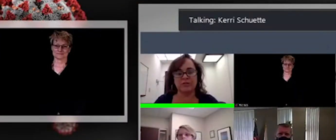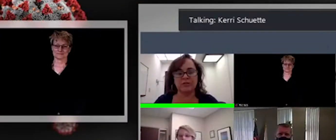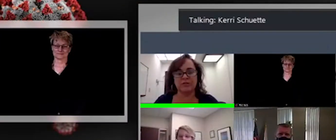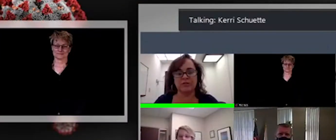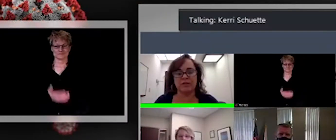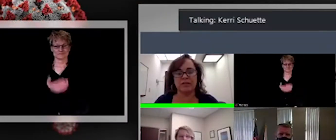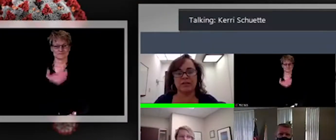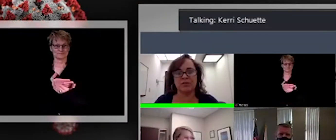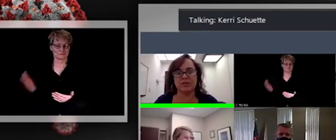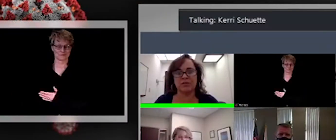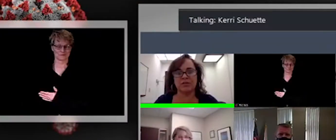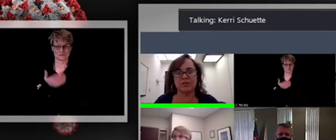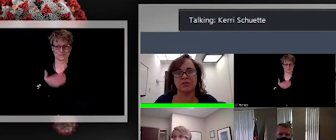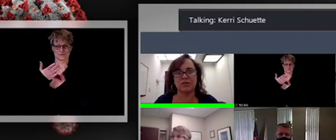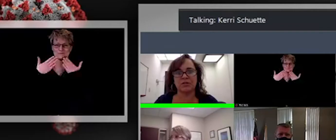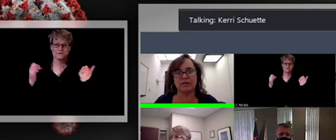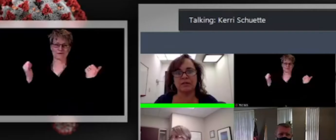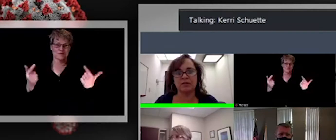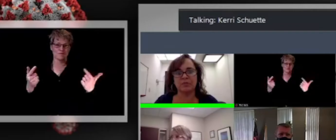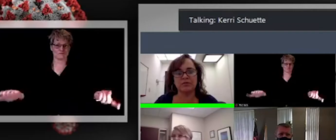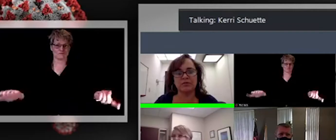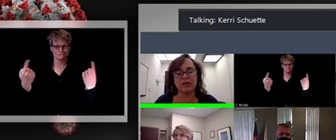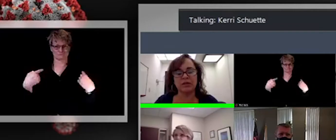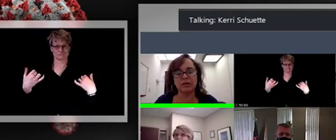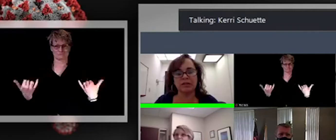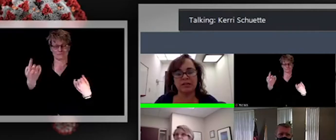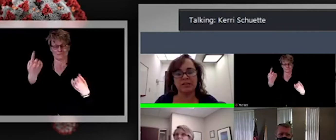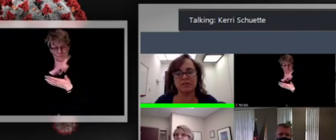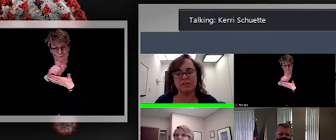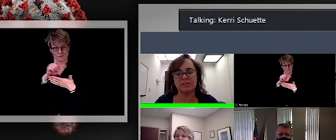Thank you, everyone, for joining us for our weekly media briefing. We apologize for the